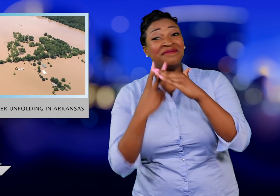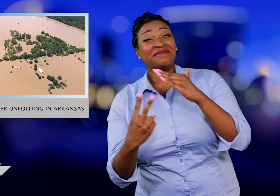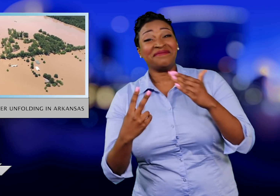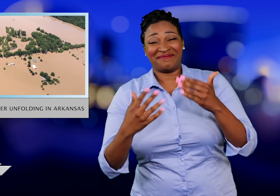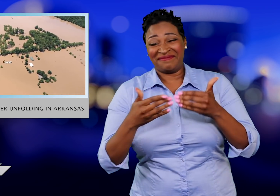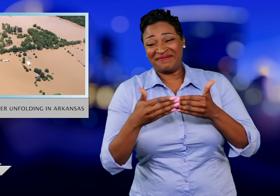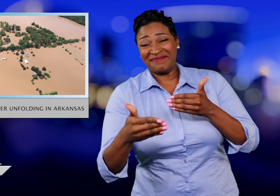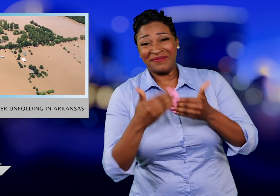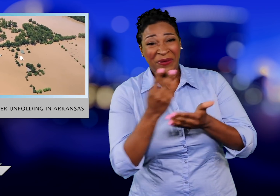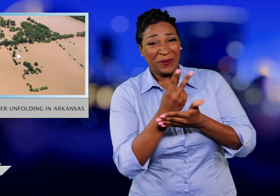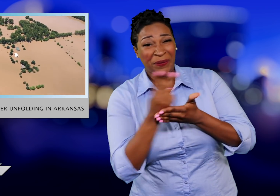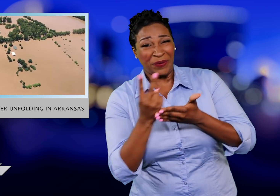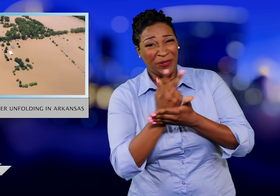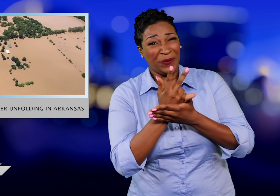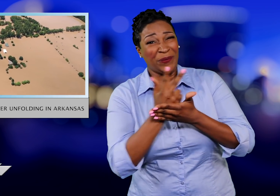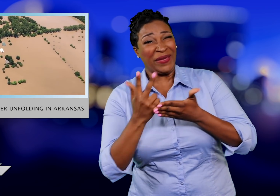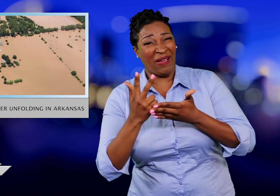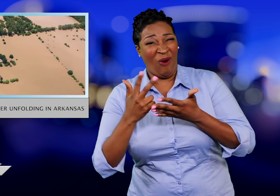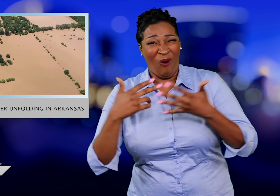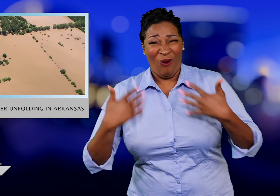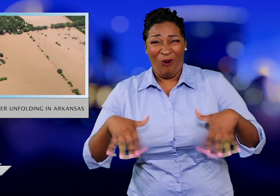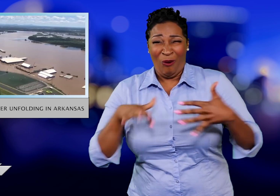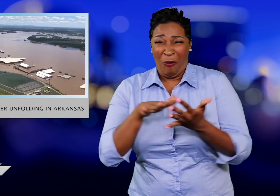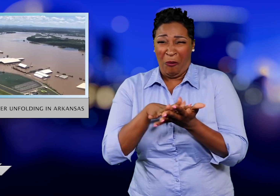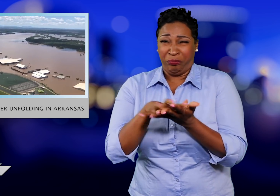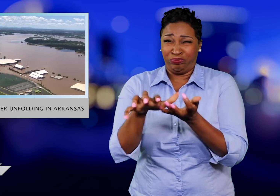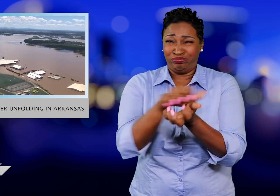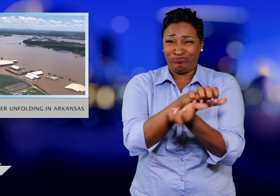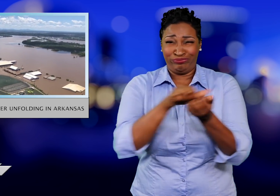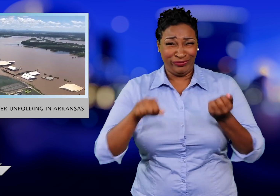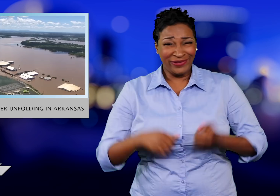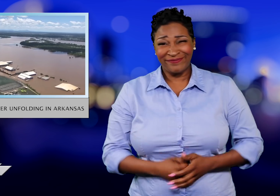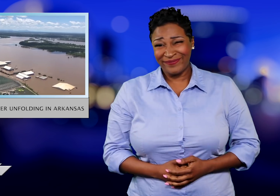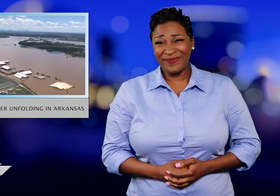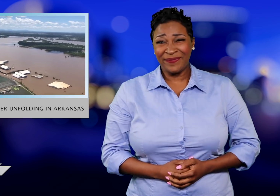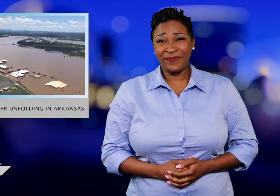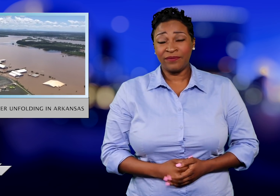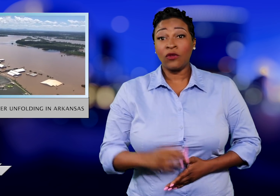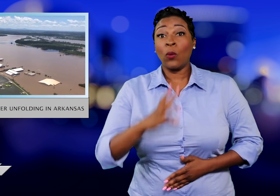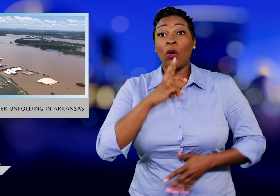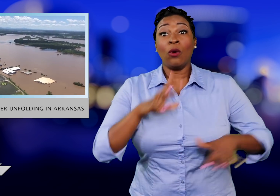historic flooding that's expected to wreck havoc across the state for weeks to come.